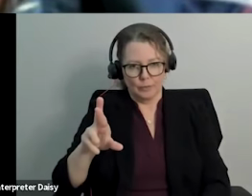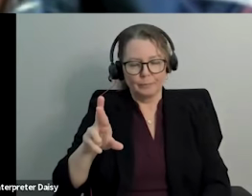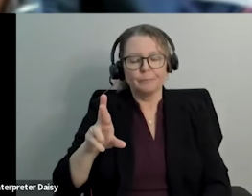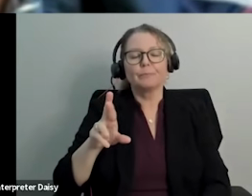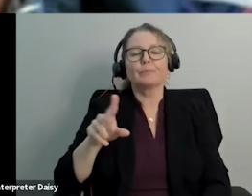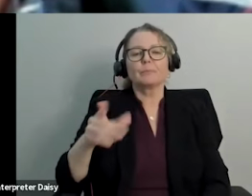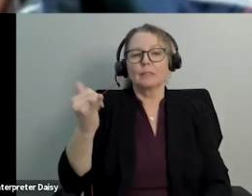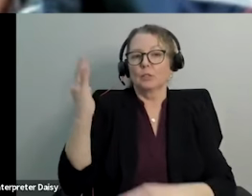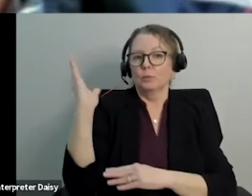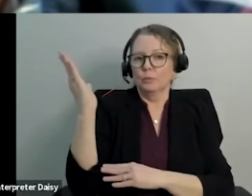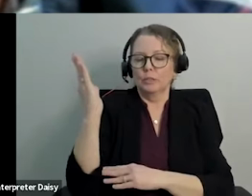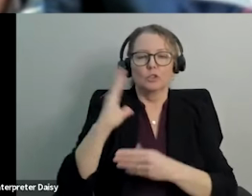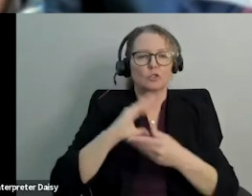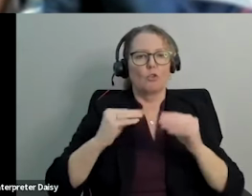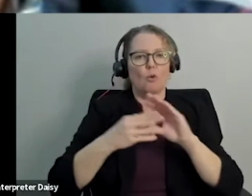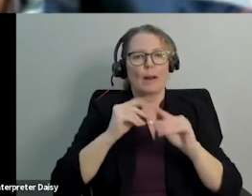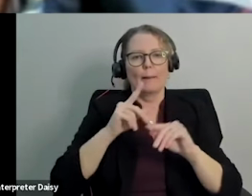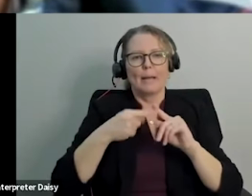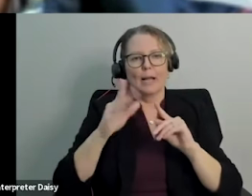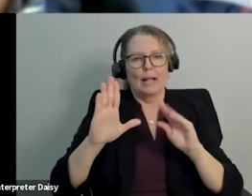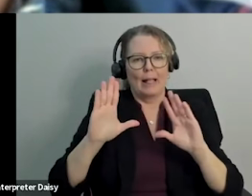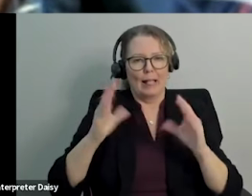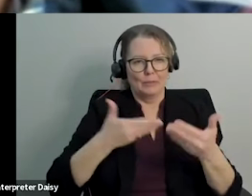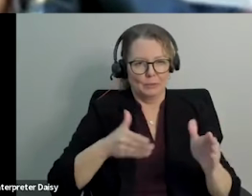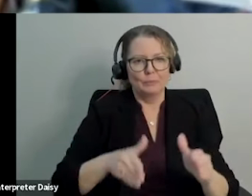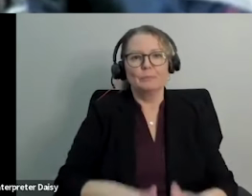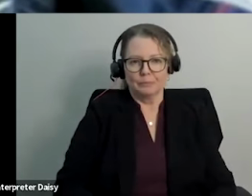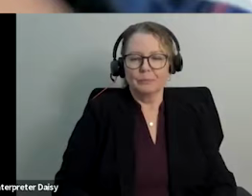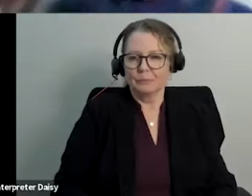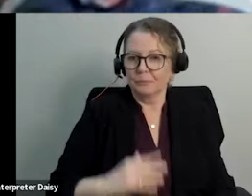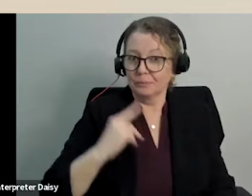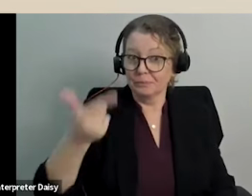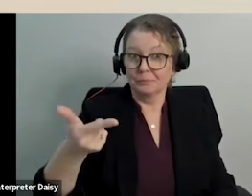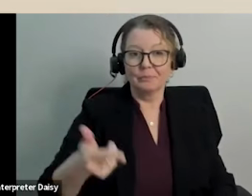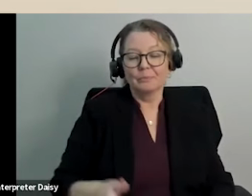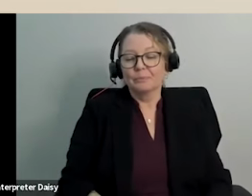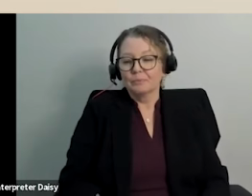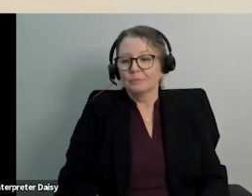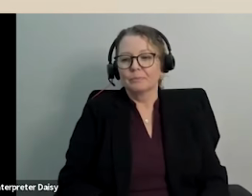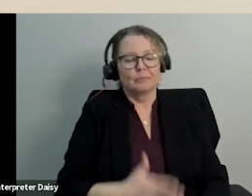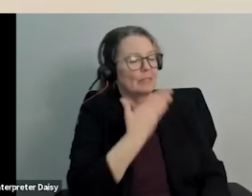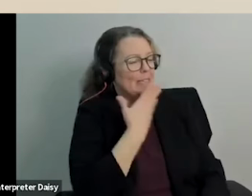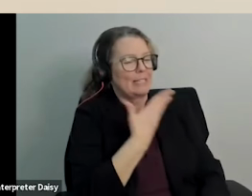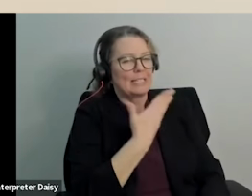to present "A Story About a Classroom." Samantha, room is yours. Thank you so much for having me Teach Access.